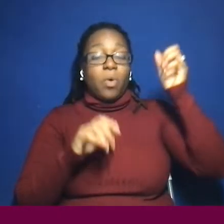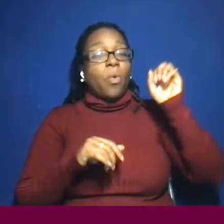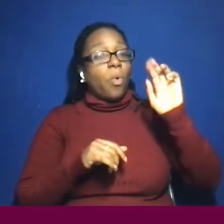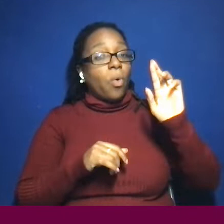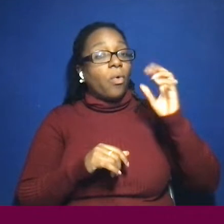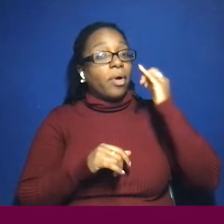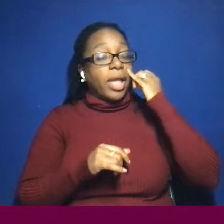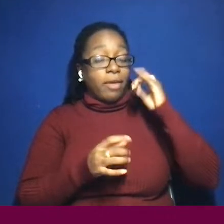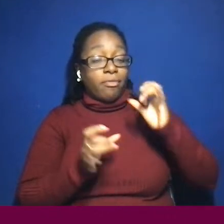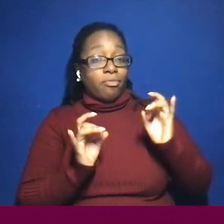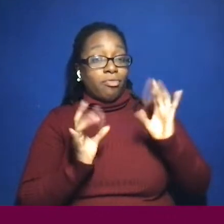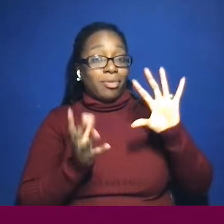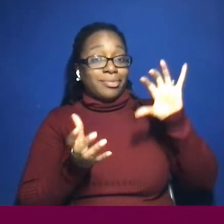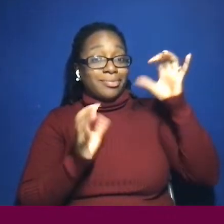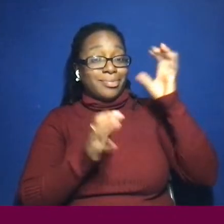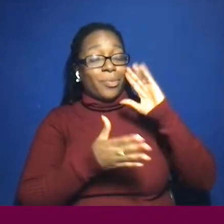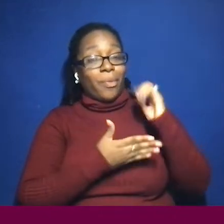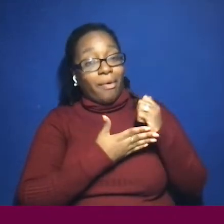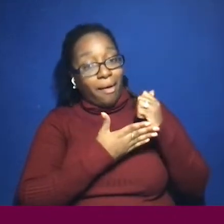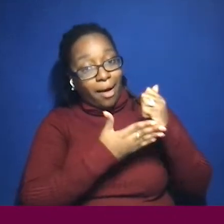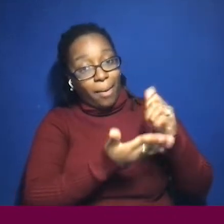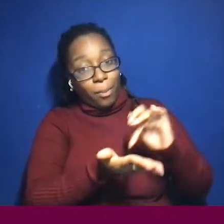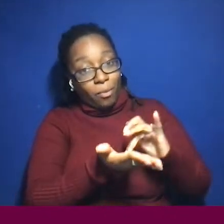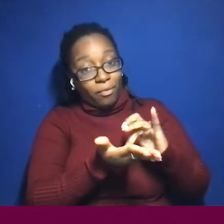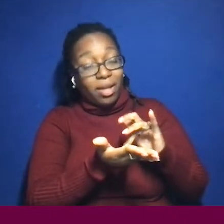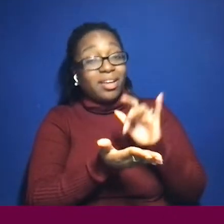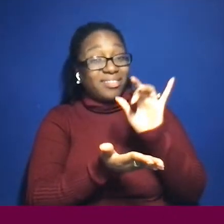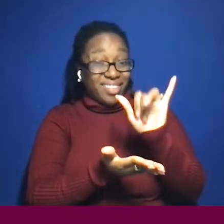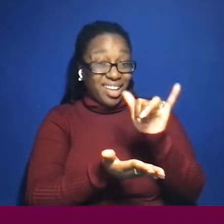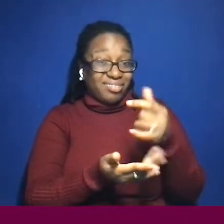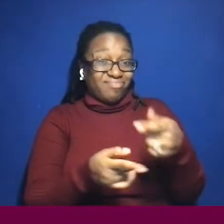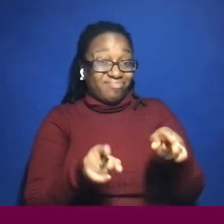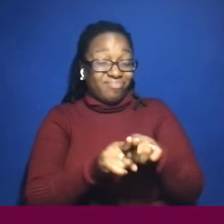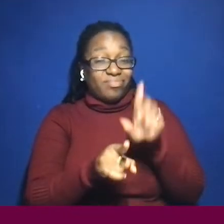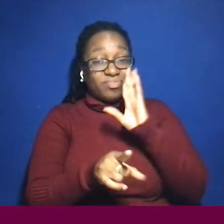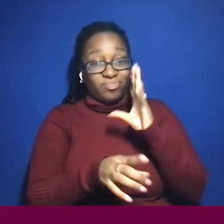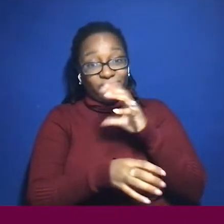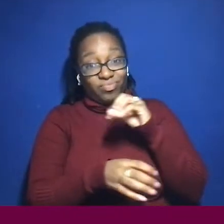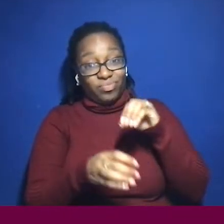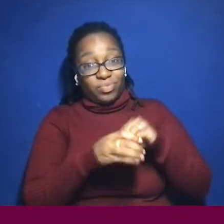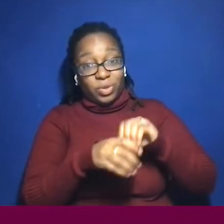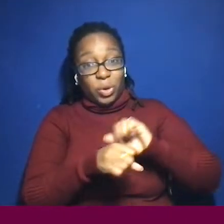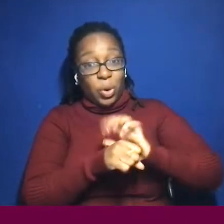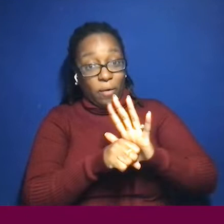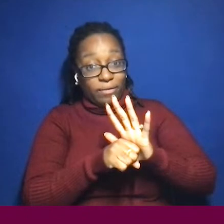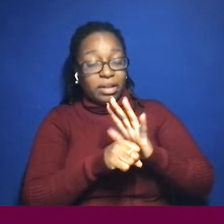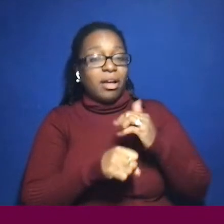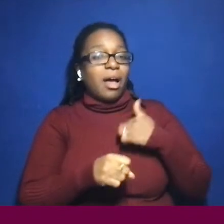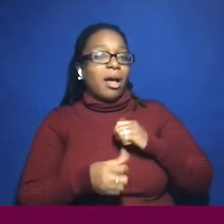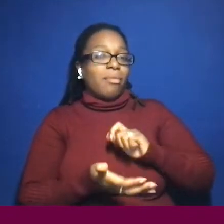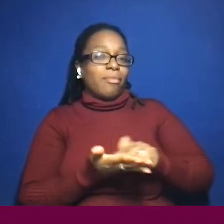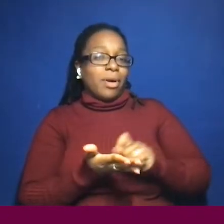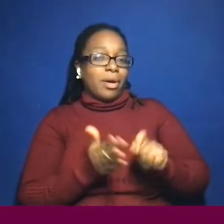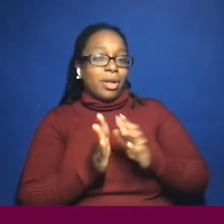healthcare. And of course, that includes COVID, and I'm writing a book about COVID right now. And